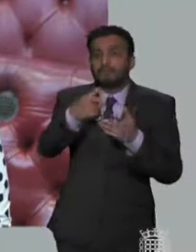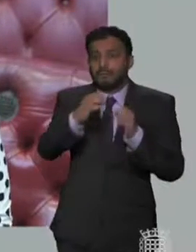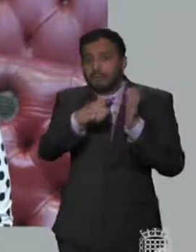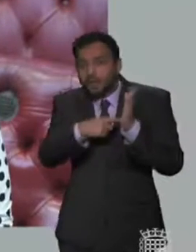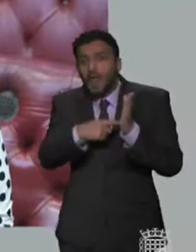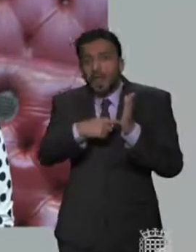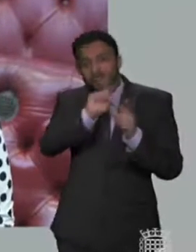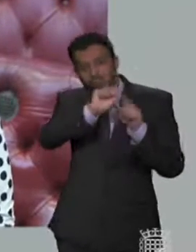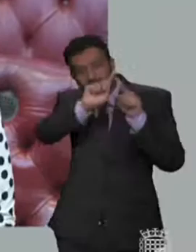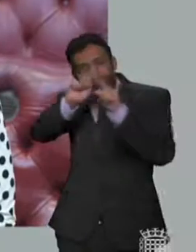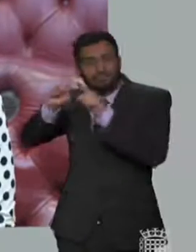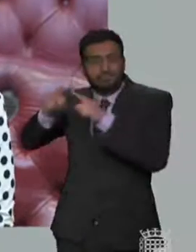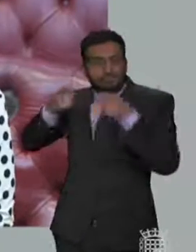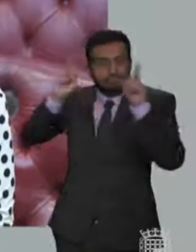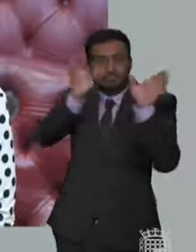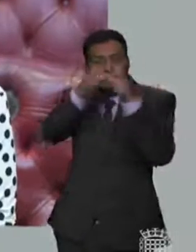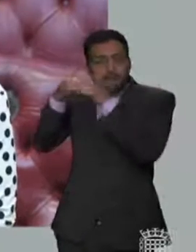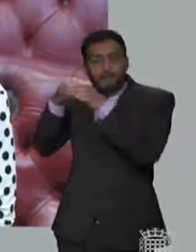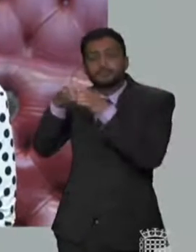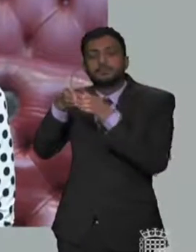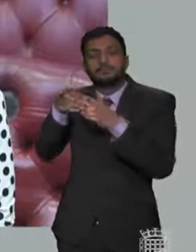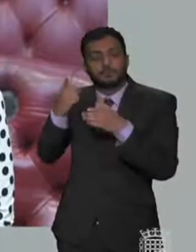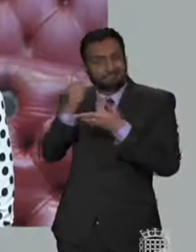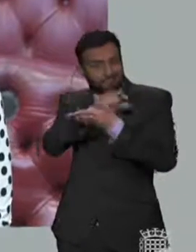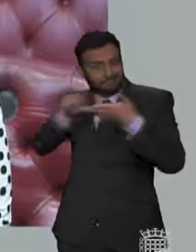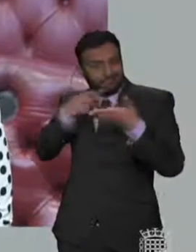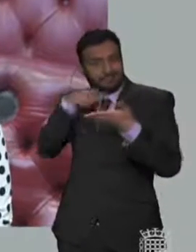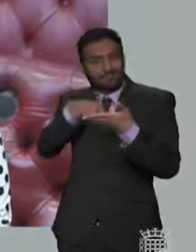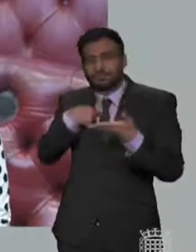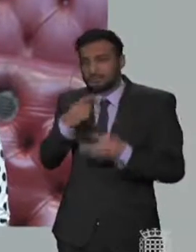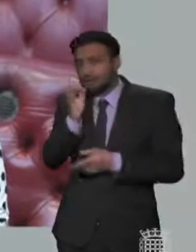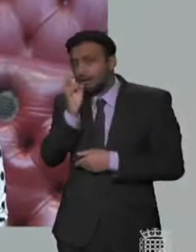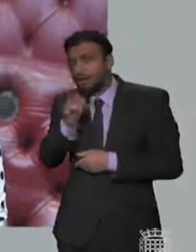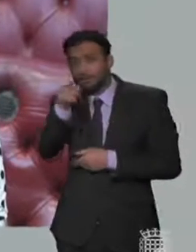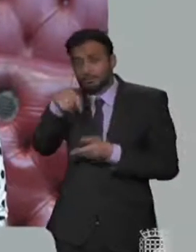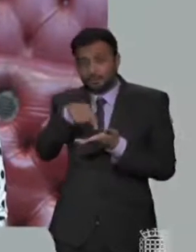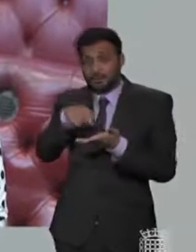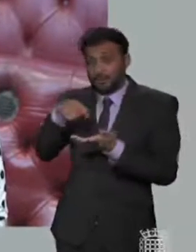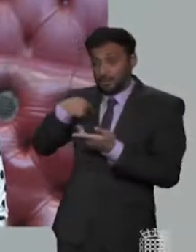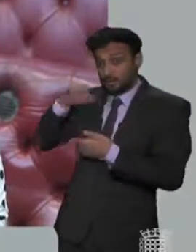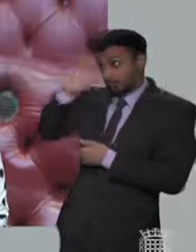lady the minister tell the house if that reporting required requirement will extend